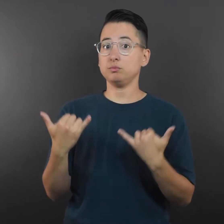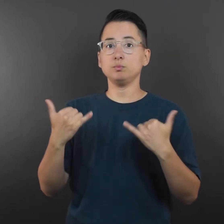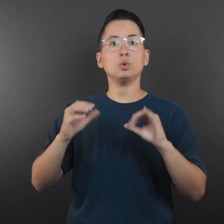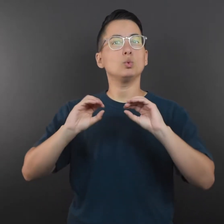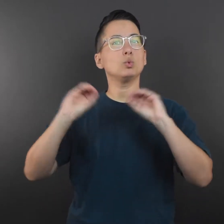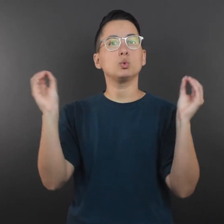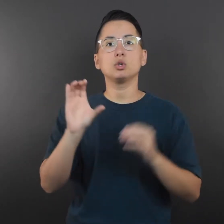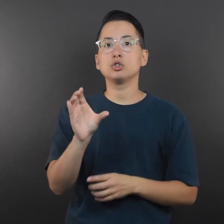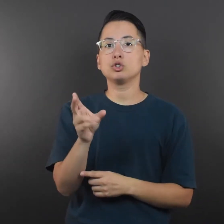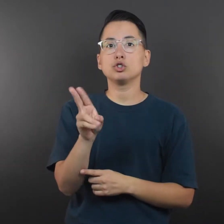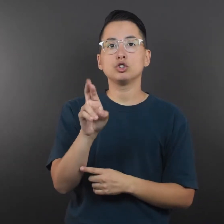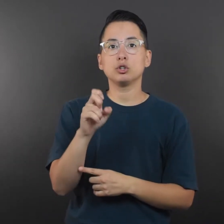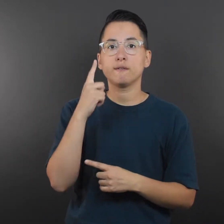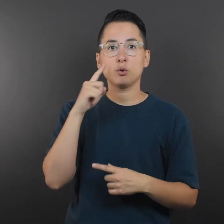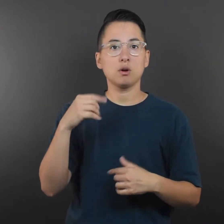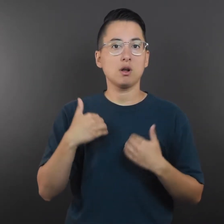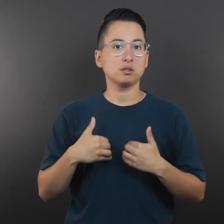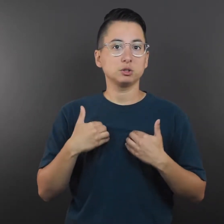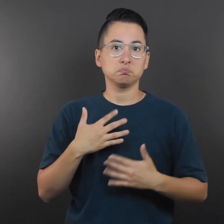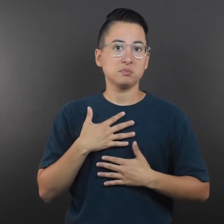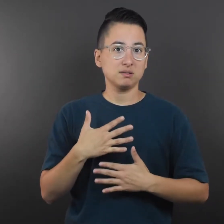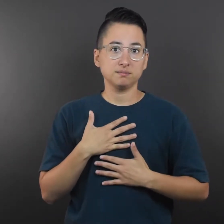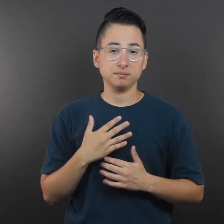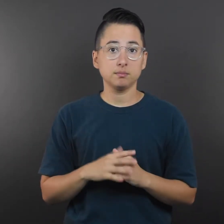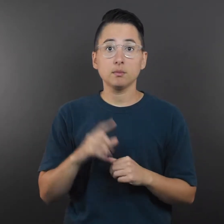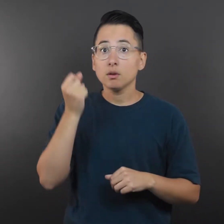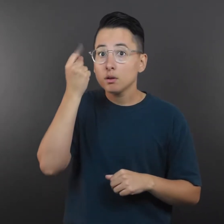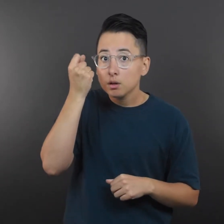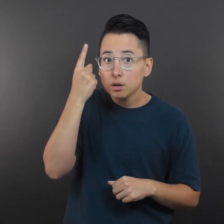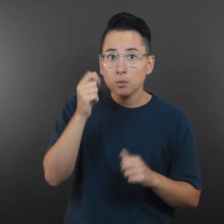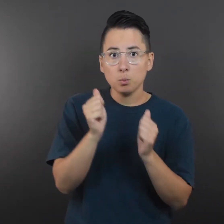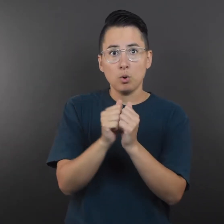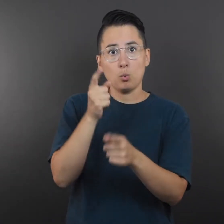There is currently no cure for asthma but with proper treatment,